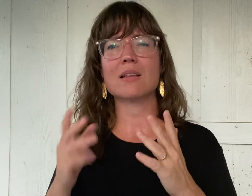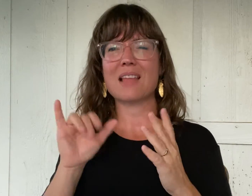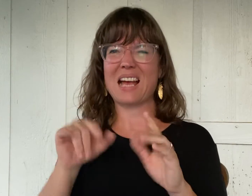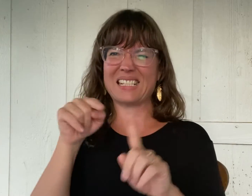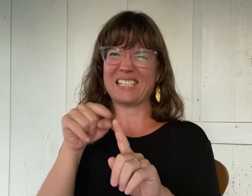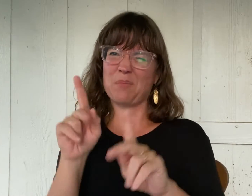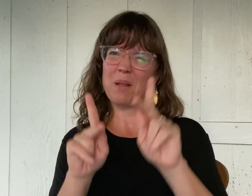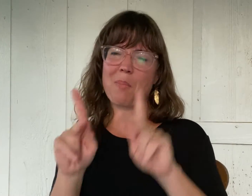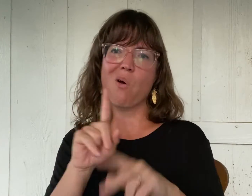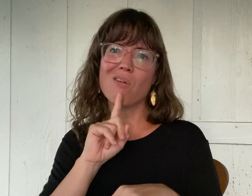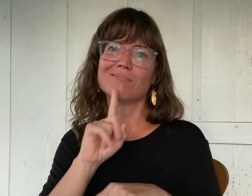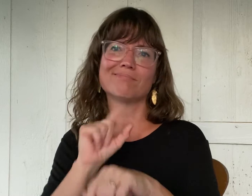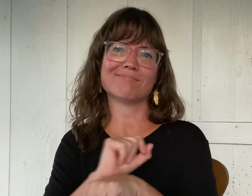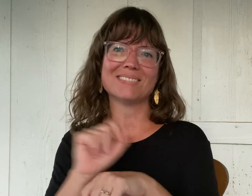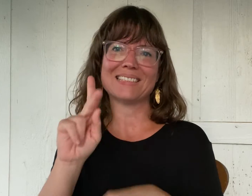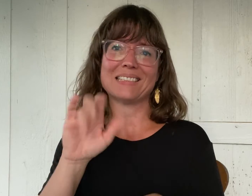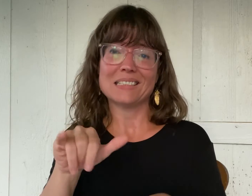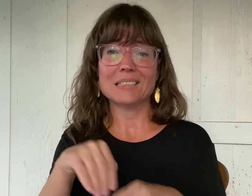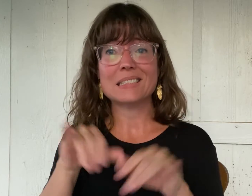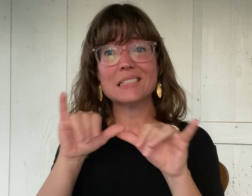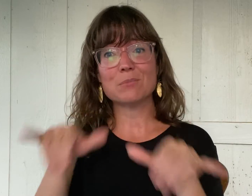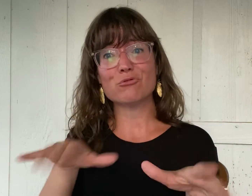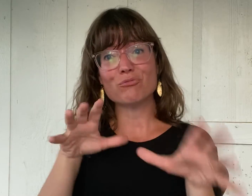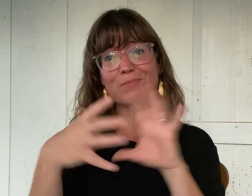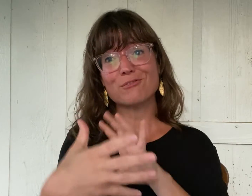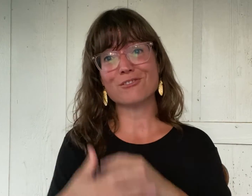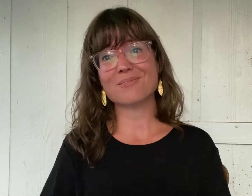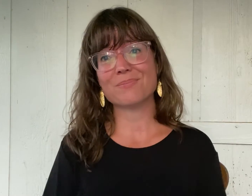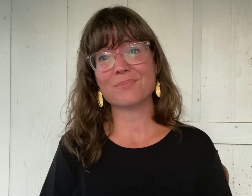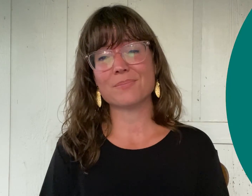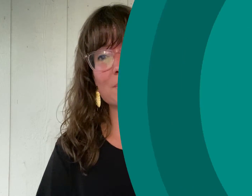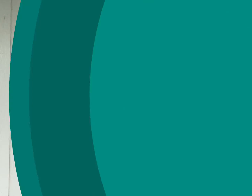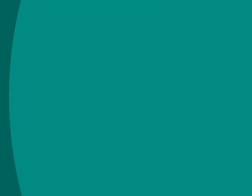These are critical to achieving true systems transformation.